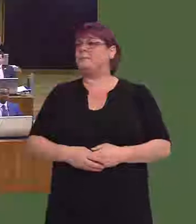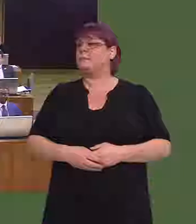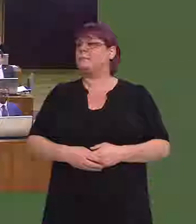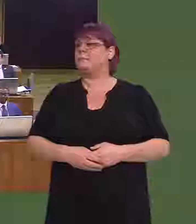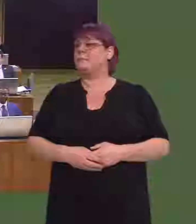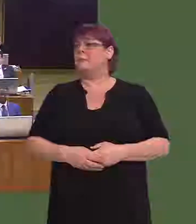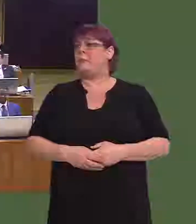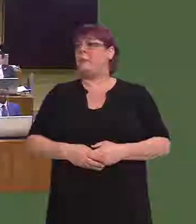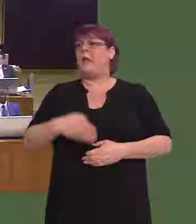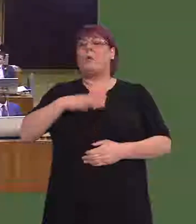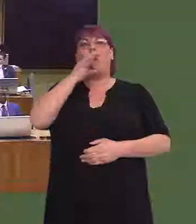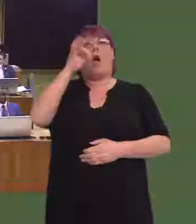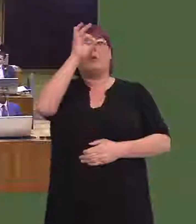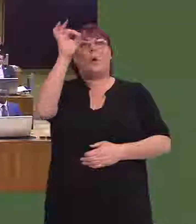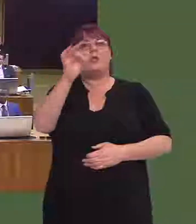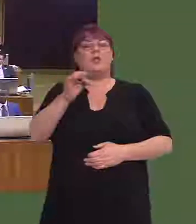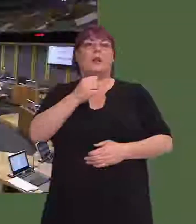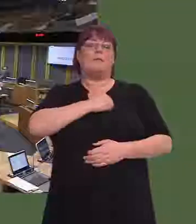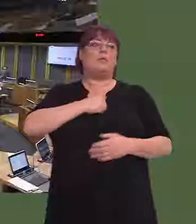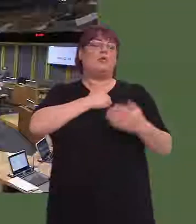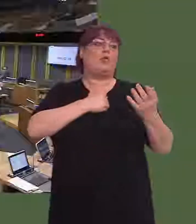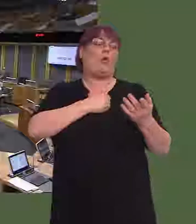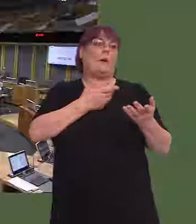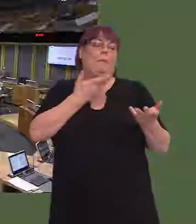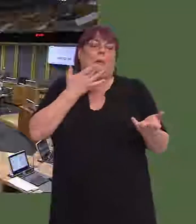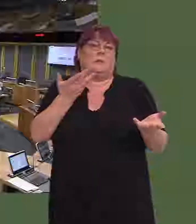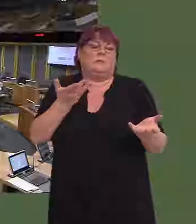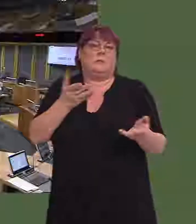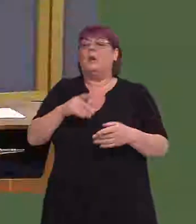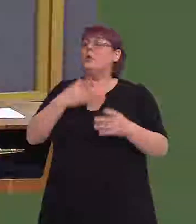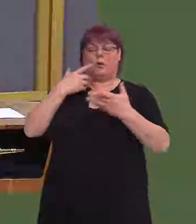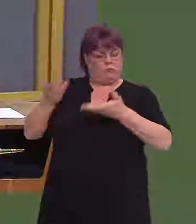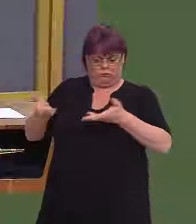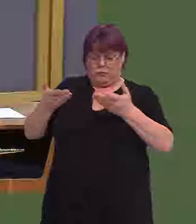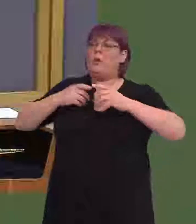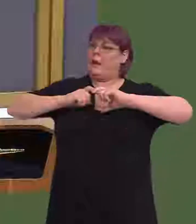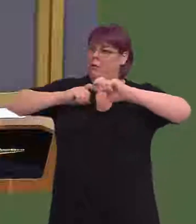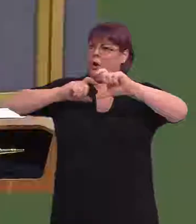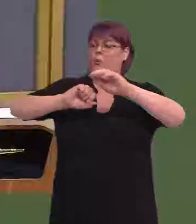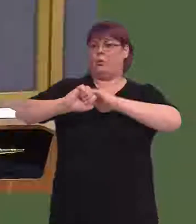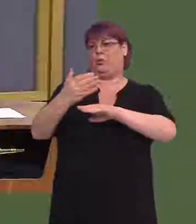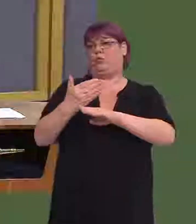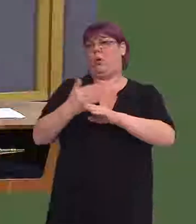I'm sorry to be doing your job, Llywydd; I didn't mean to. Y Llywydd / The Llywydd: No, you carry on with your job, which is asking the question.